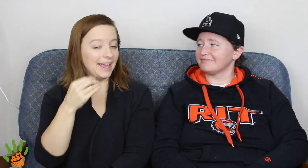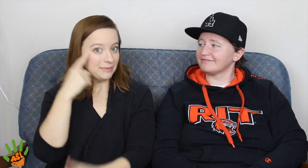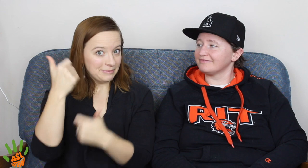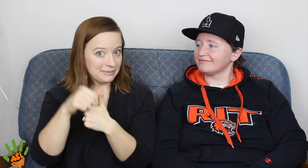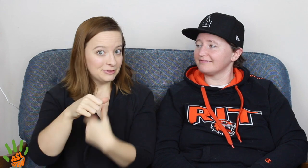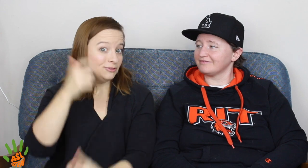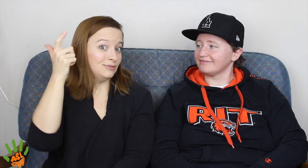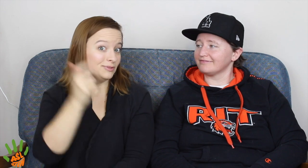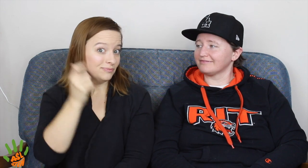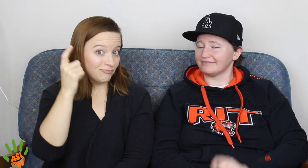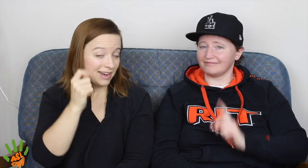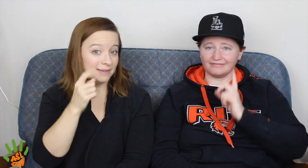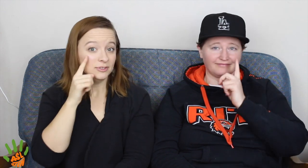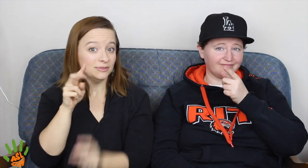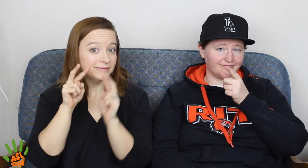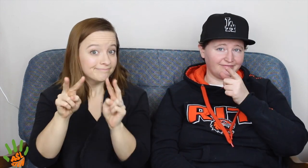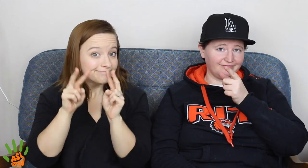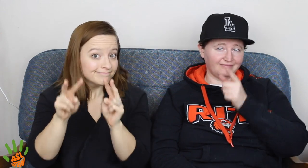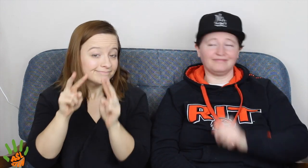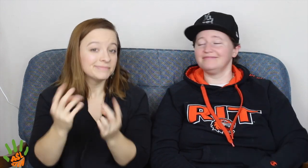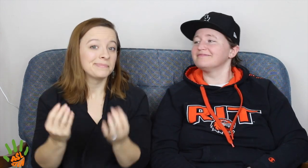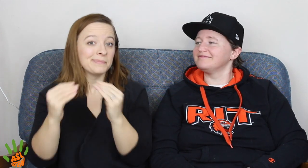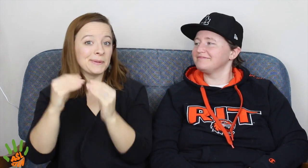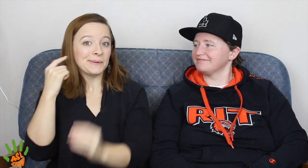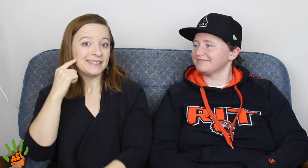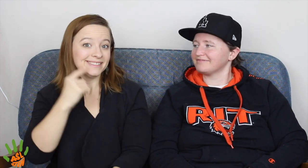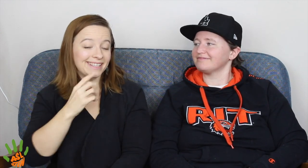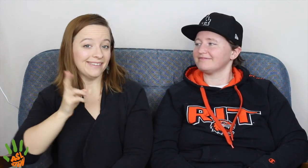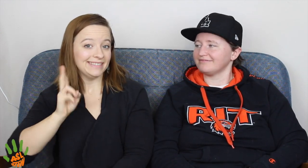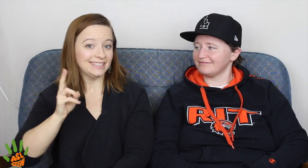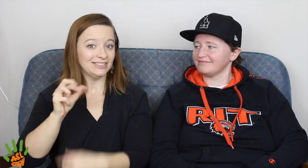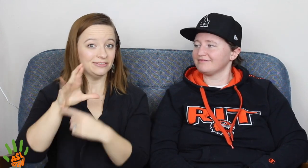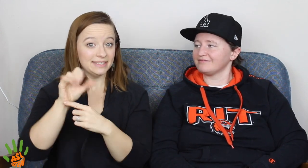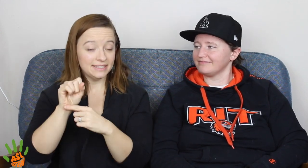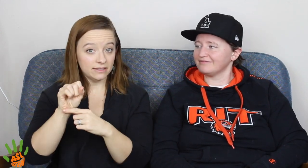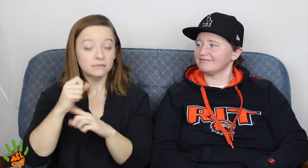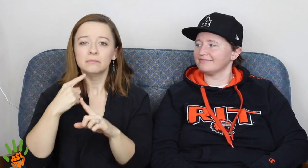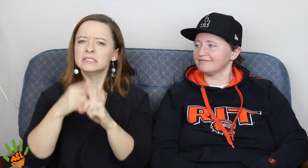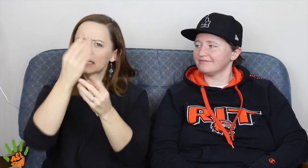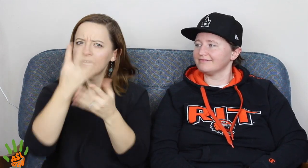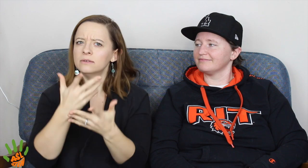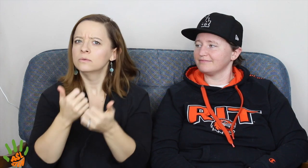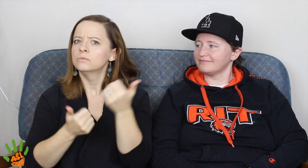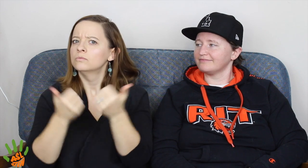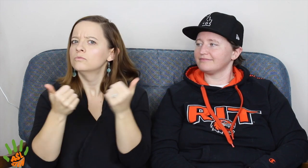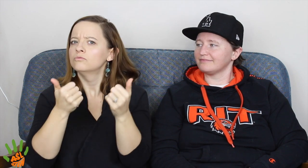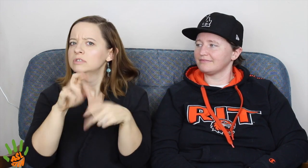and remember to subscribe to see more videos in this series.